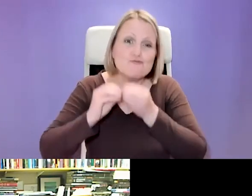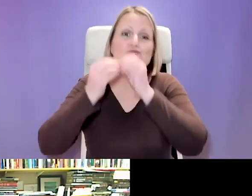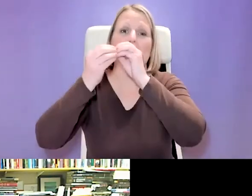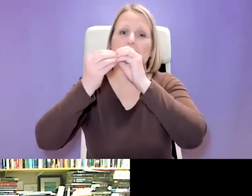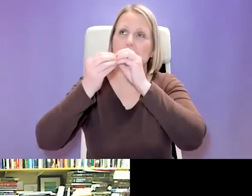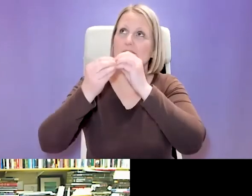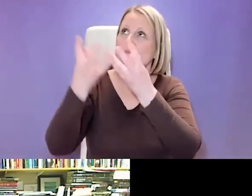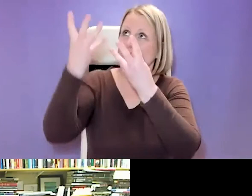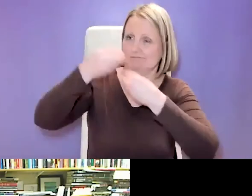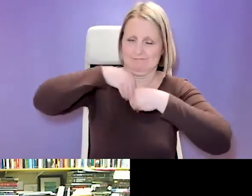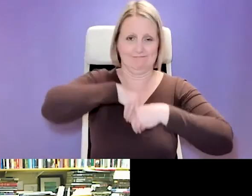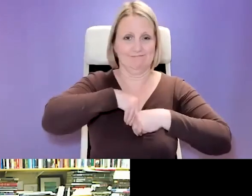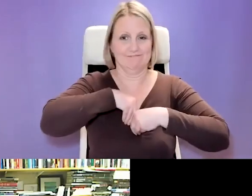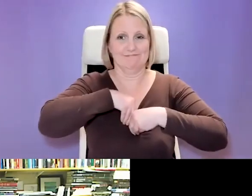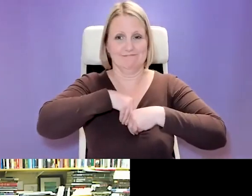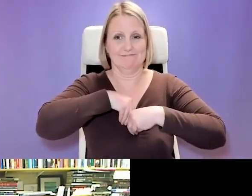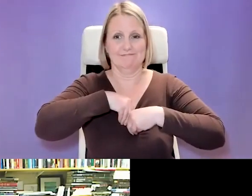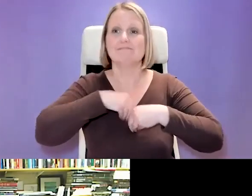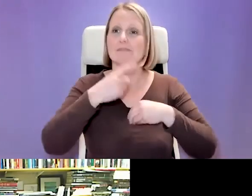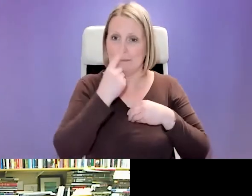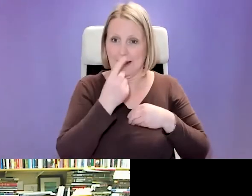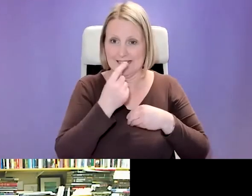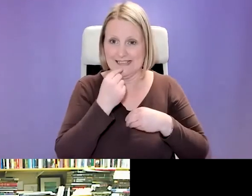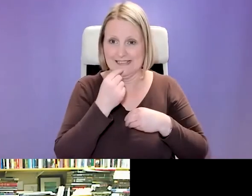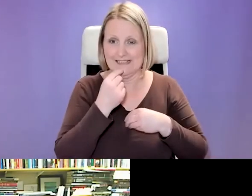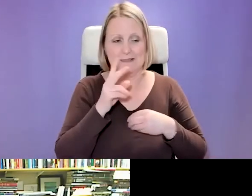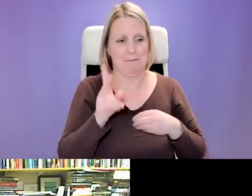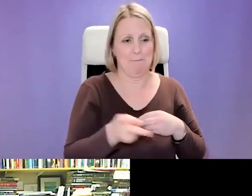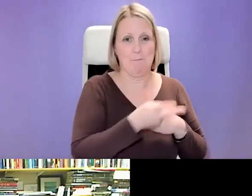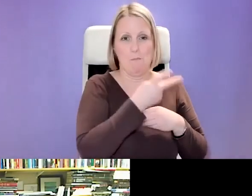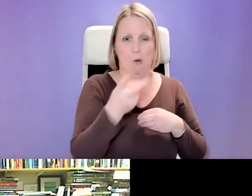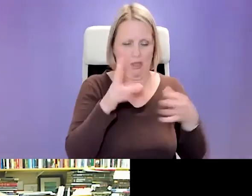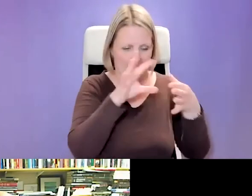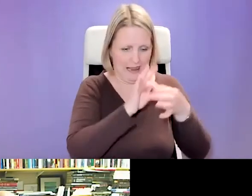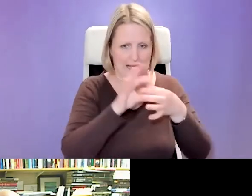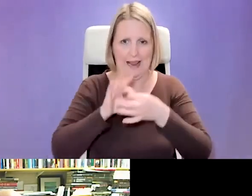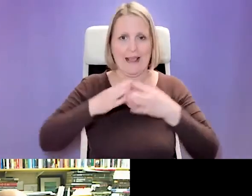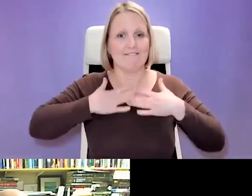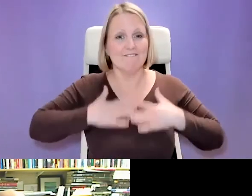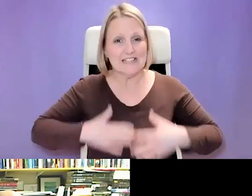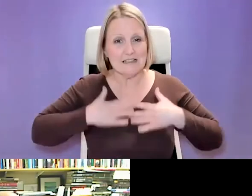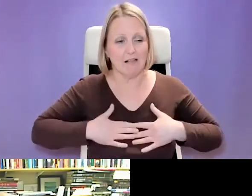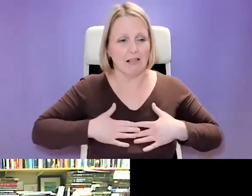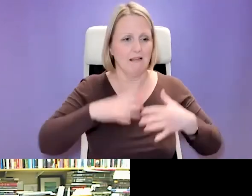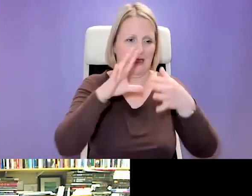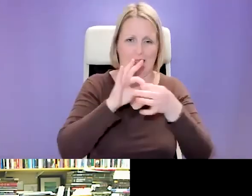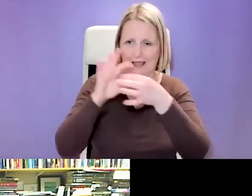in both registers, both at the sort of physical level and at the social level,